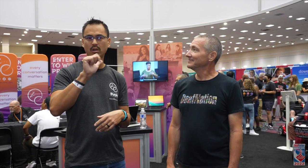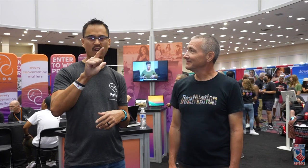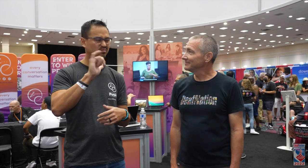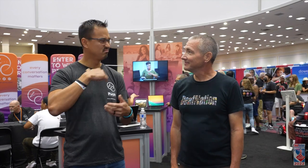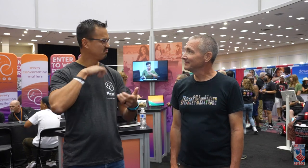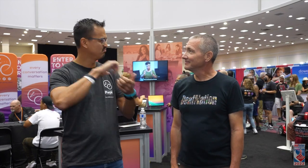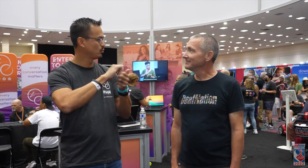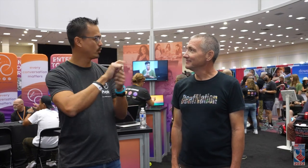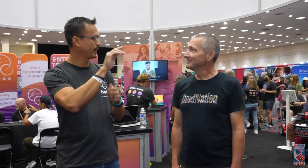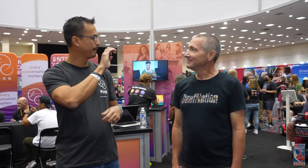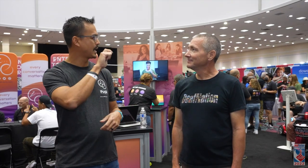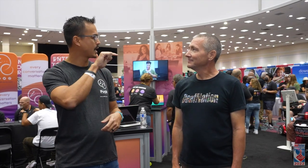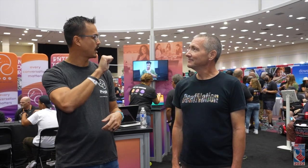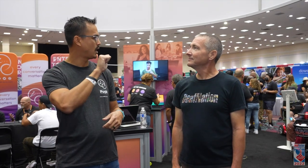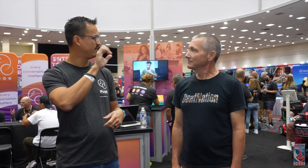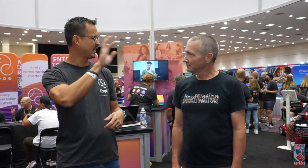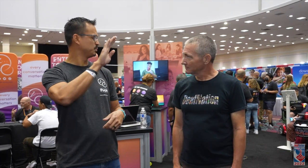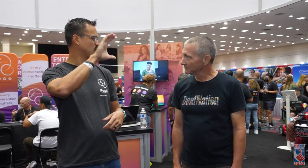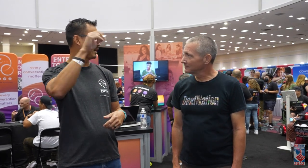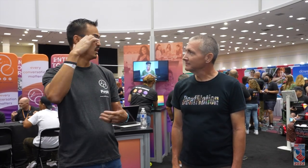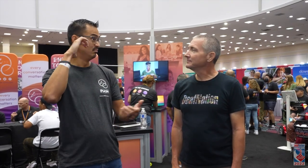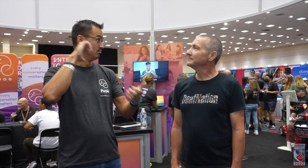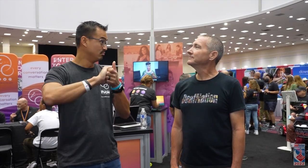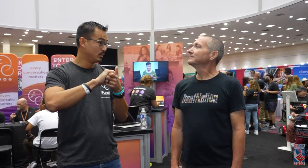We have the Portal which we partnered with Meta on.